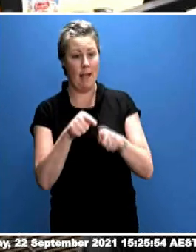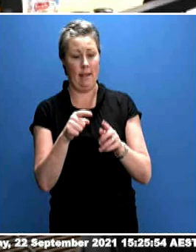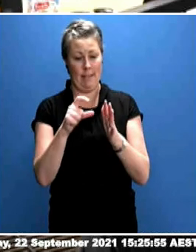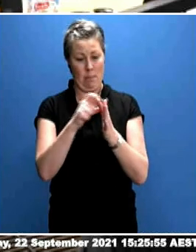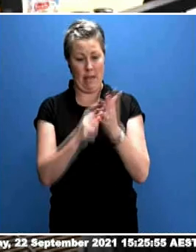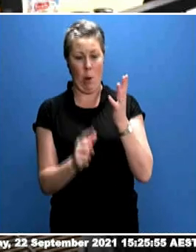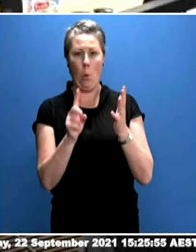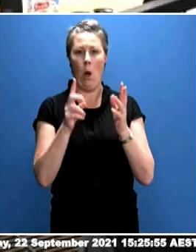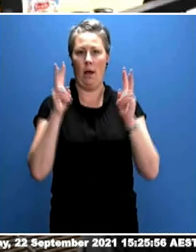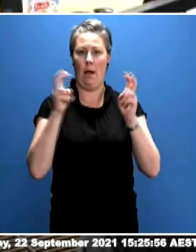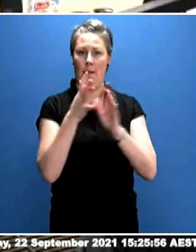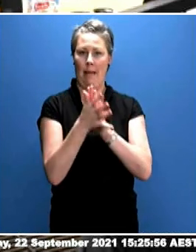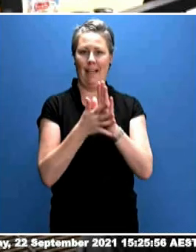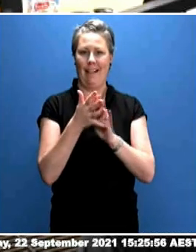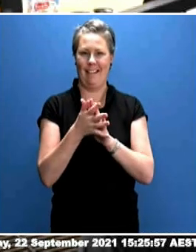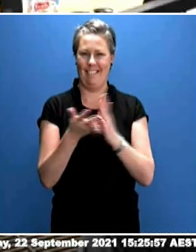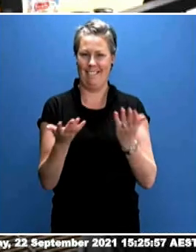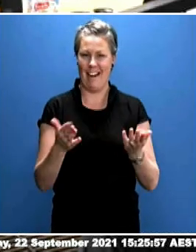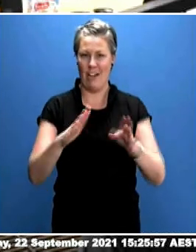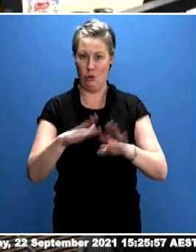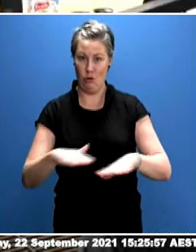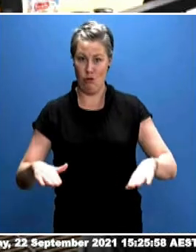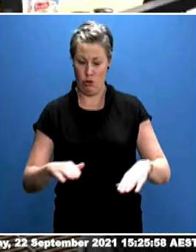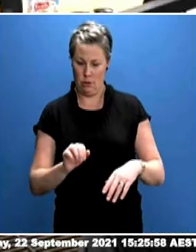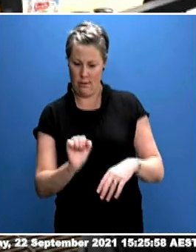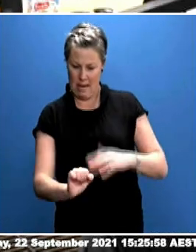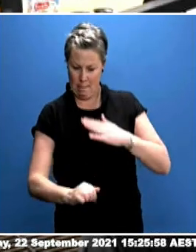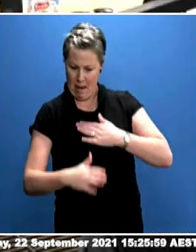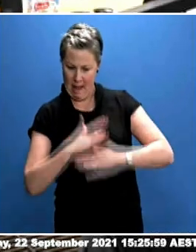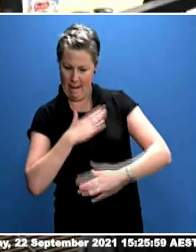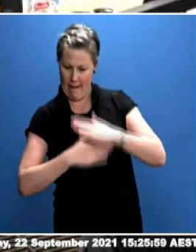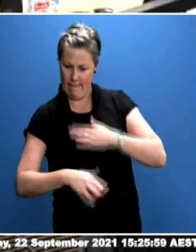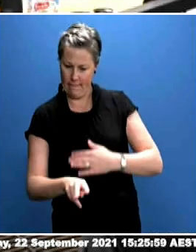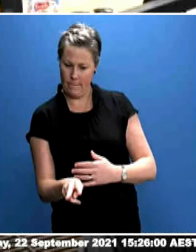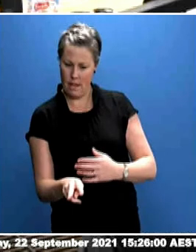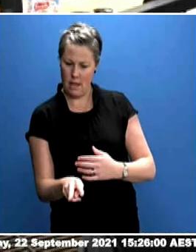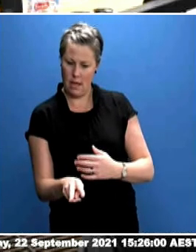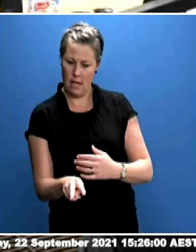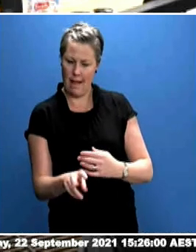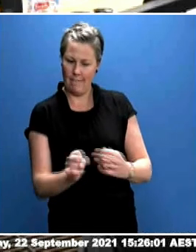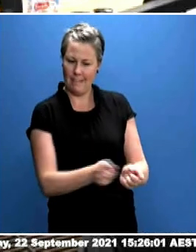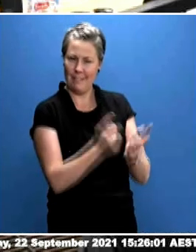Children come with a range of behaviours, and I'm aware that the Royal